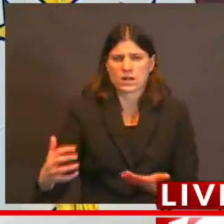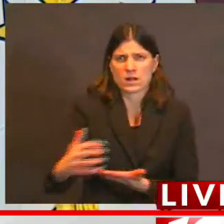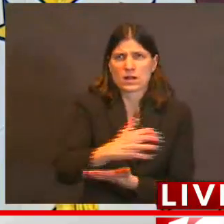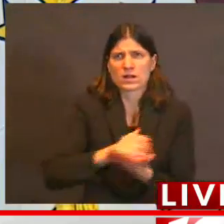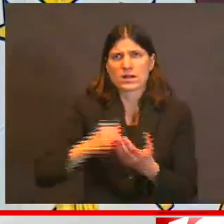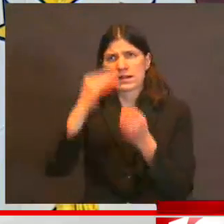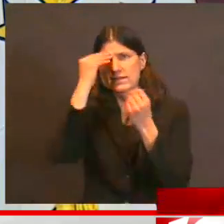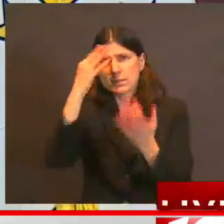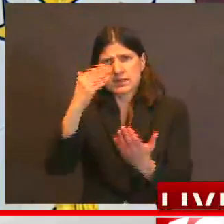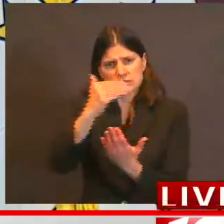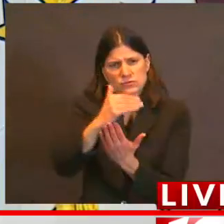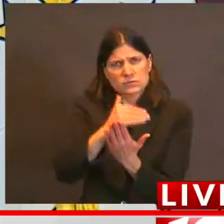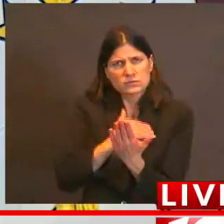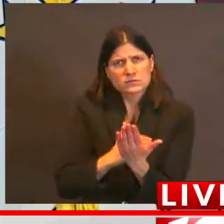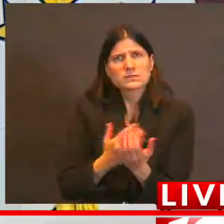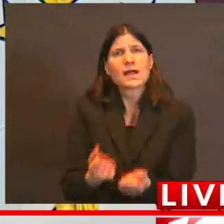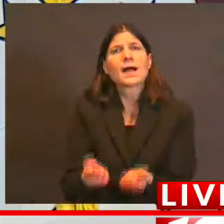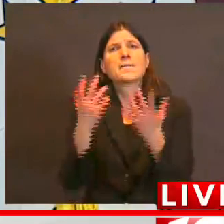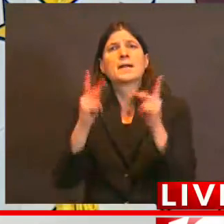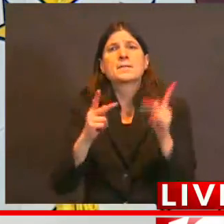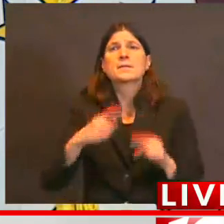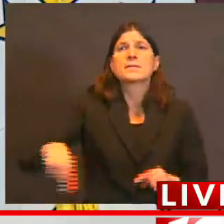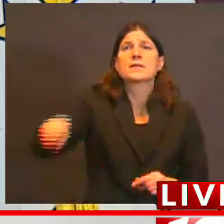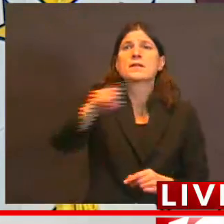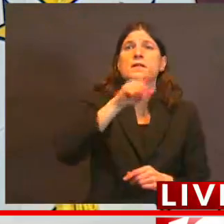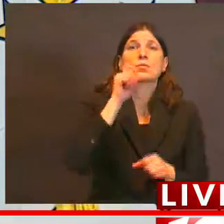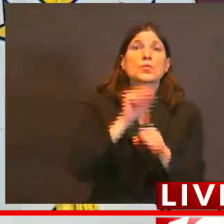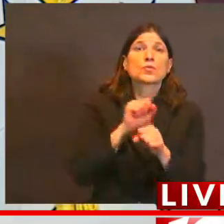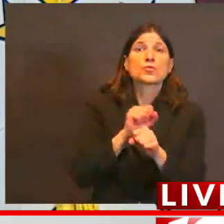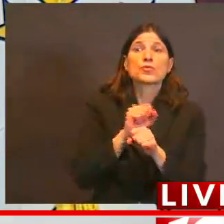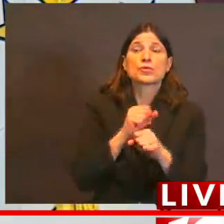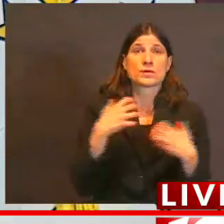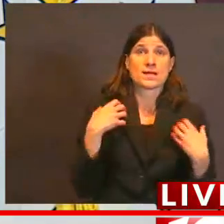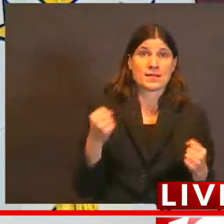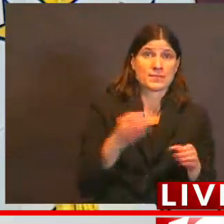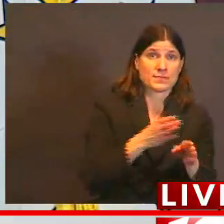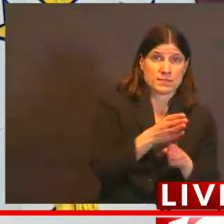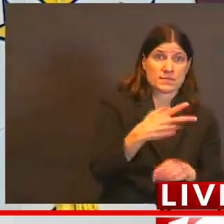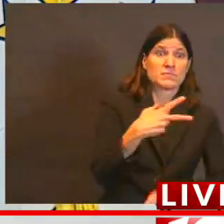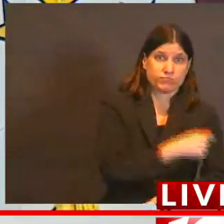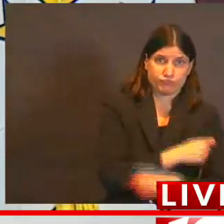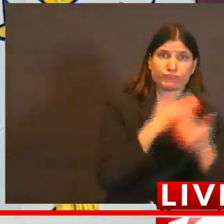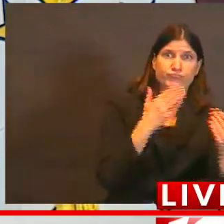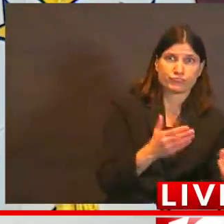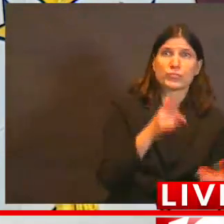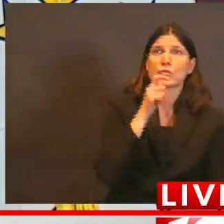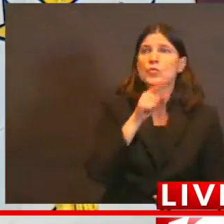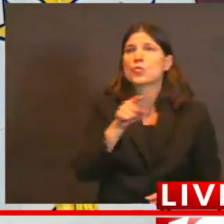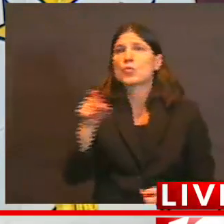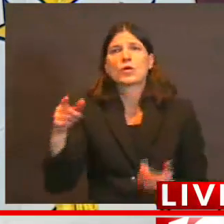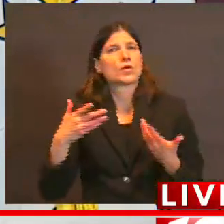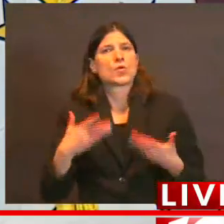AFTER THAT PROCESS IS COMPLETE FULL PICTURE OF WHAT WE HAVE IN TERMS OF THE OVERALL UPTAKE